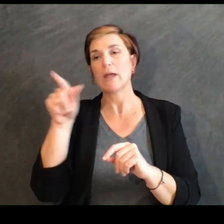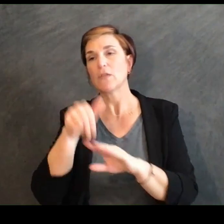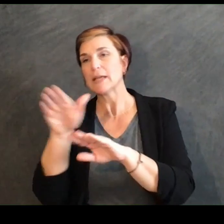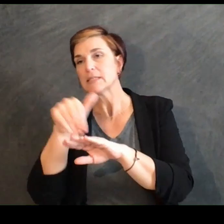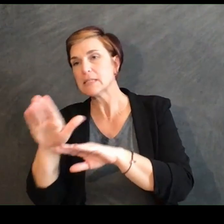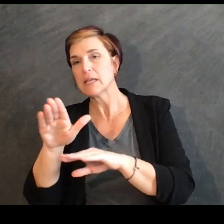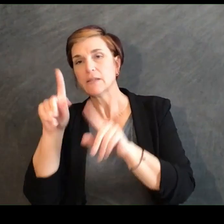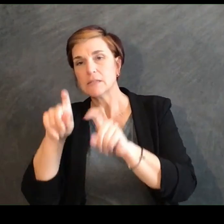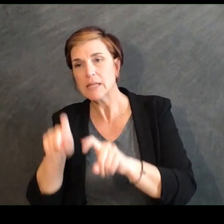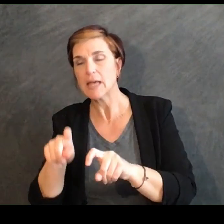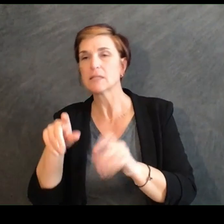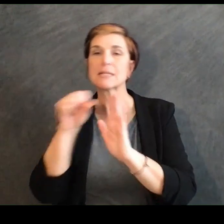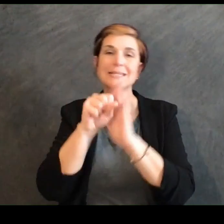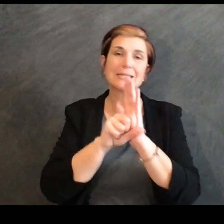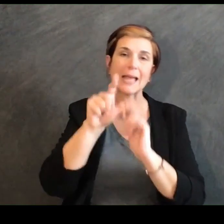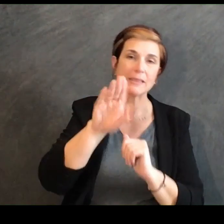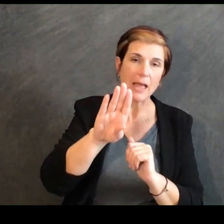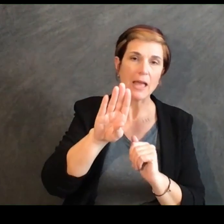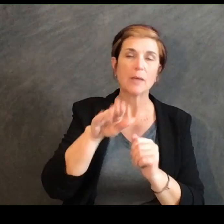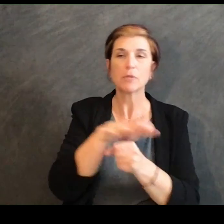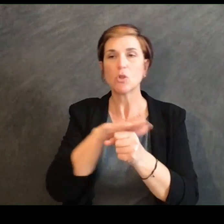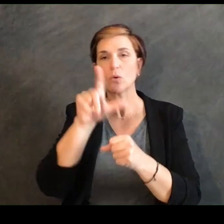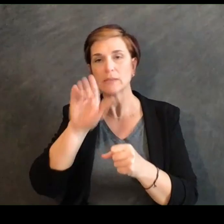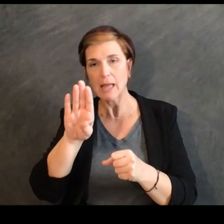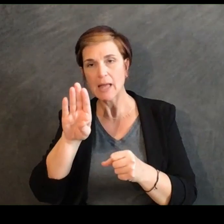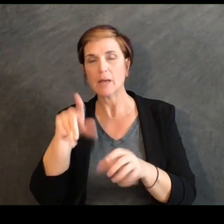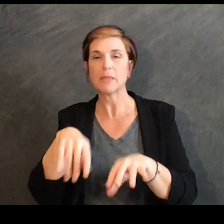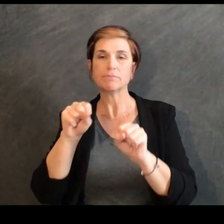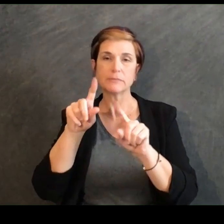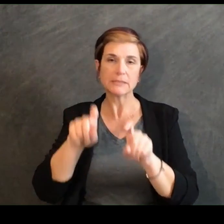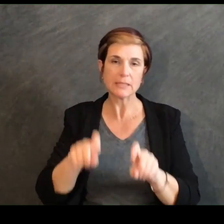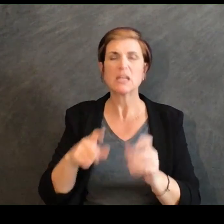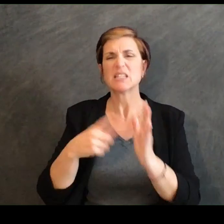perform tests or in some cases University and hospital labs perform